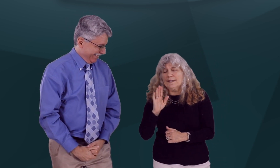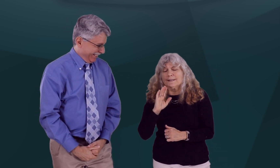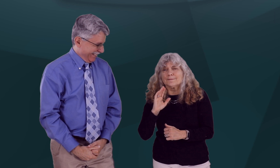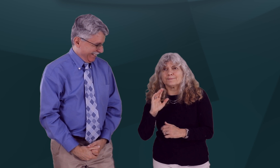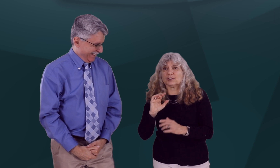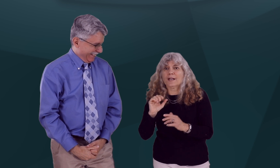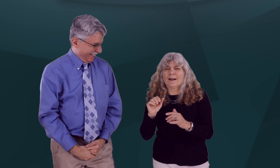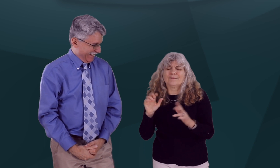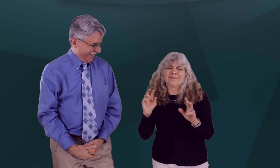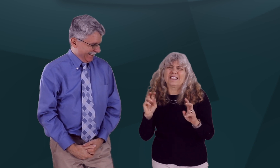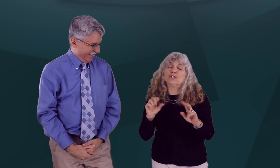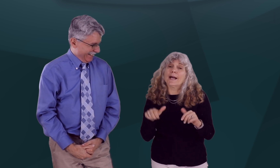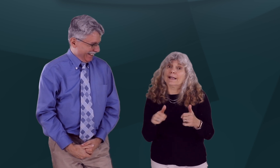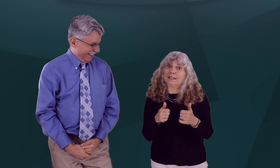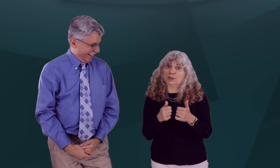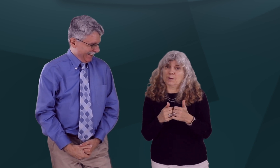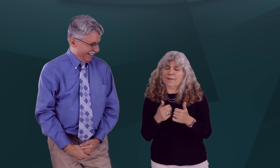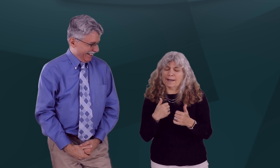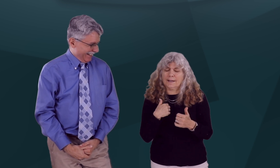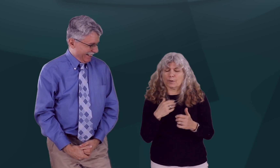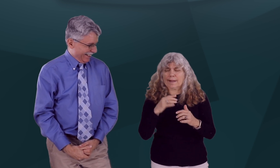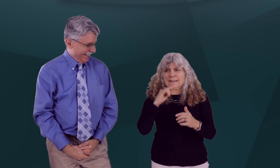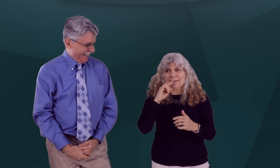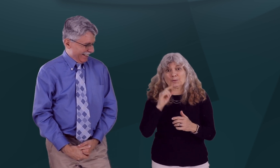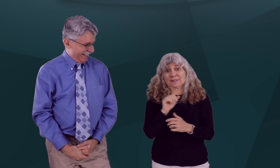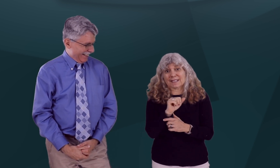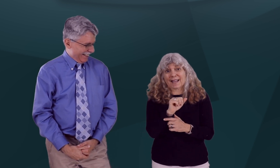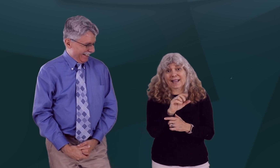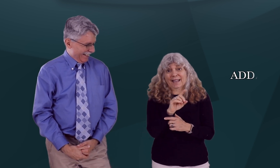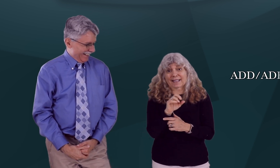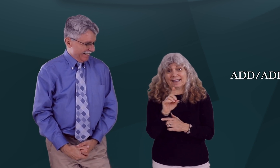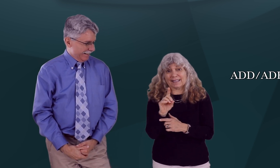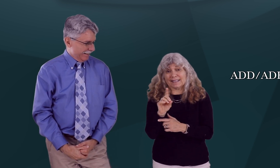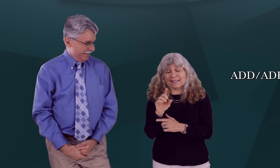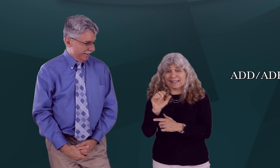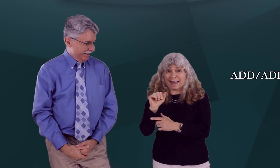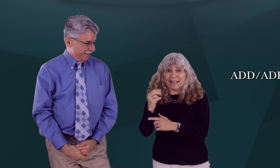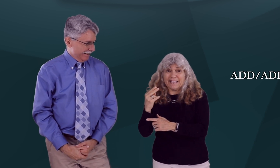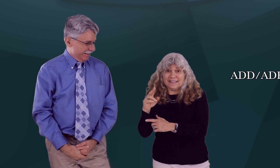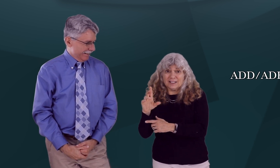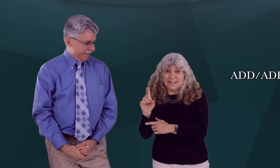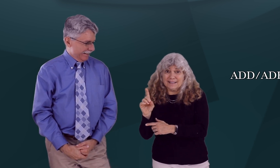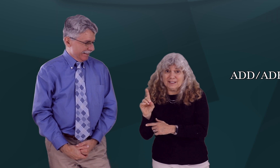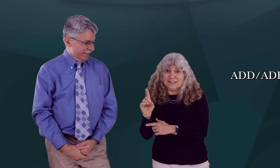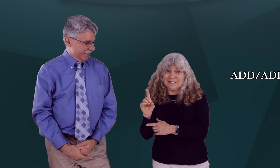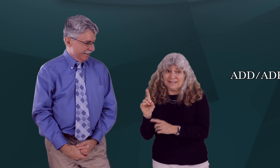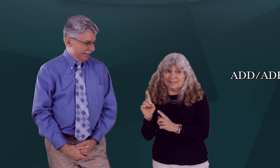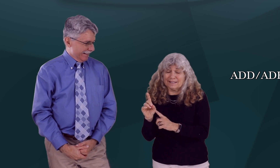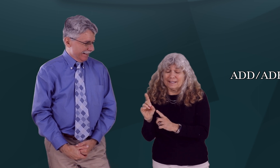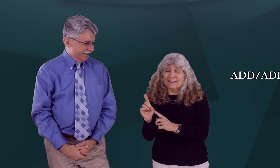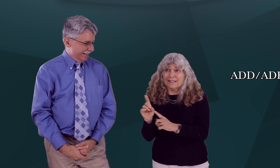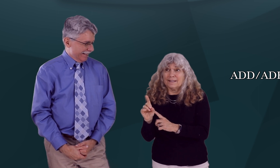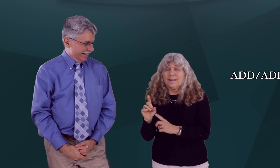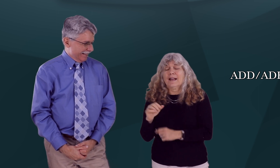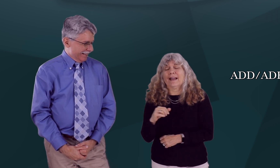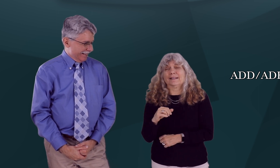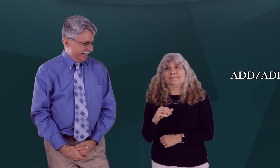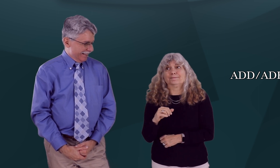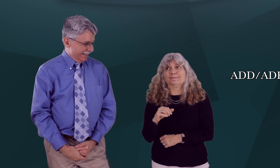One of the most frustrating challenges we've experienced with our children is ADD and ADHD.